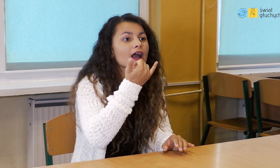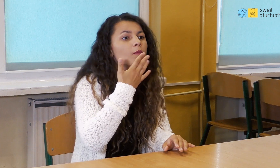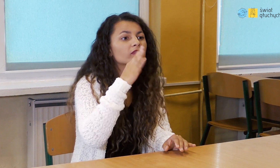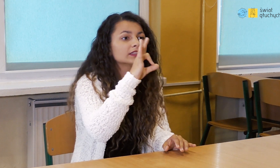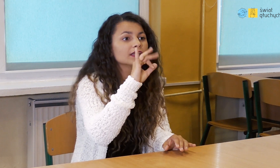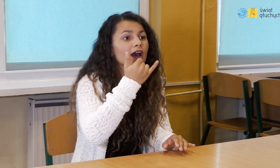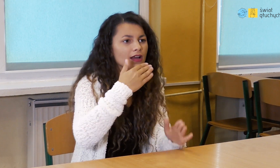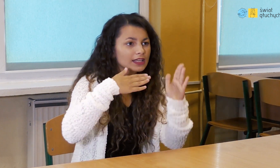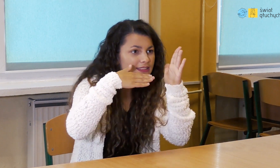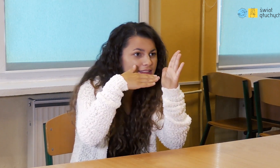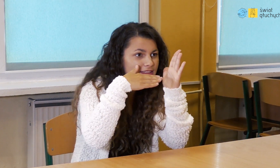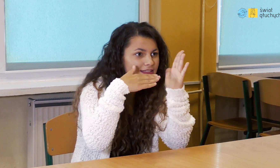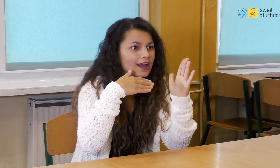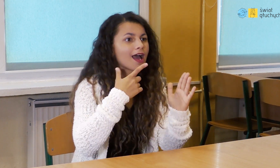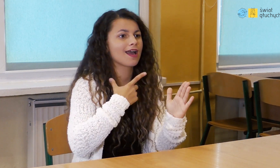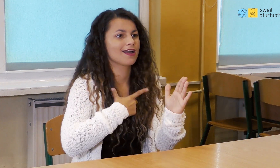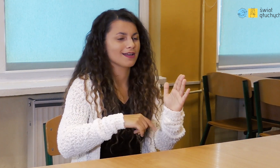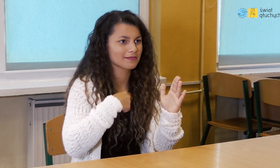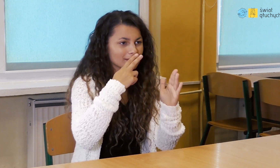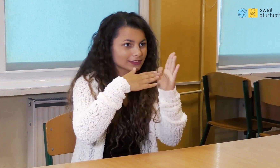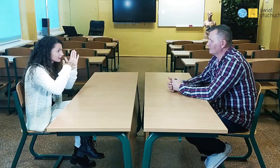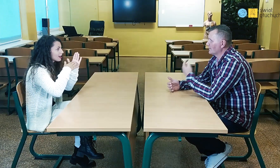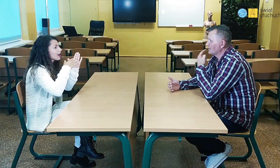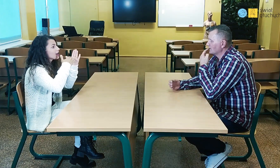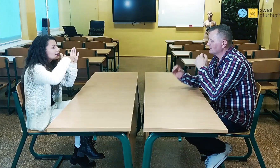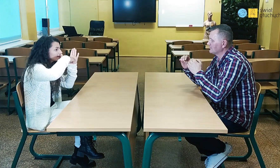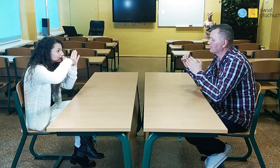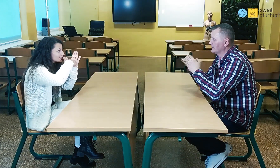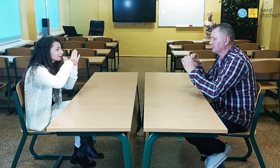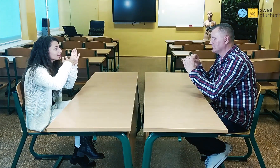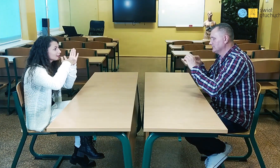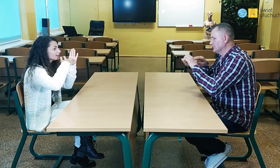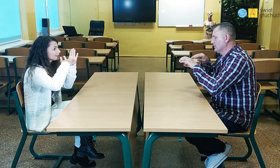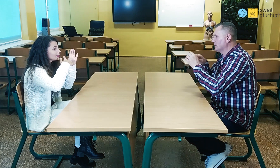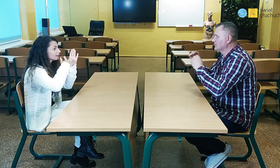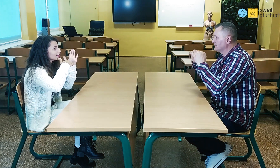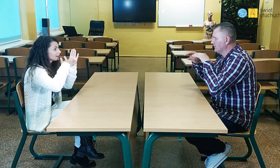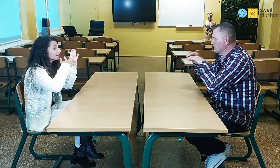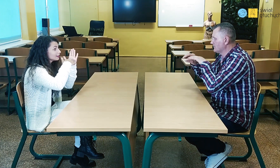how she positions her lips when pronouncing the letter "s." Yes, lips flat, letting the air through.